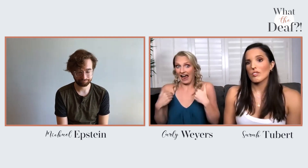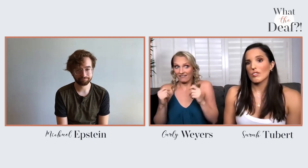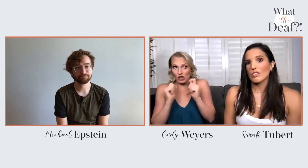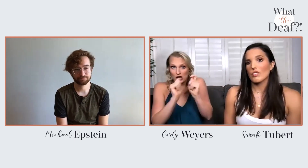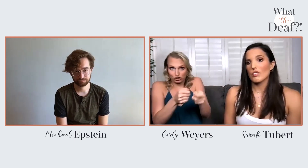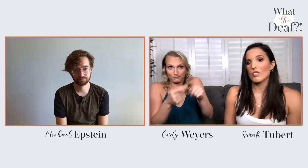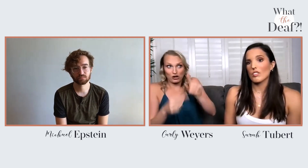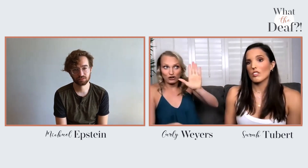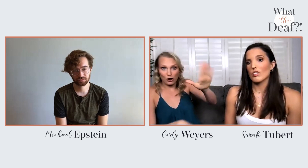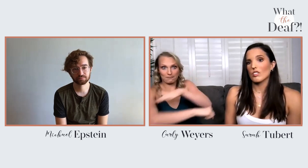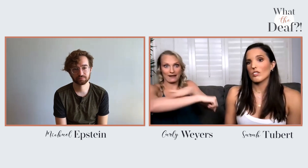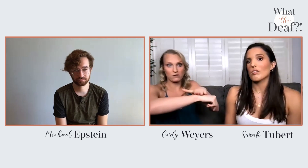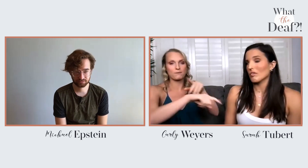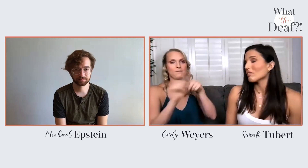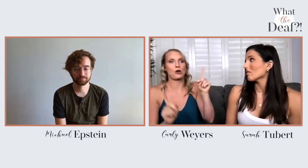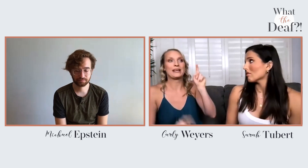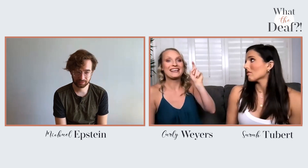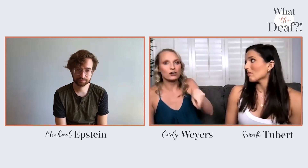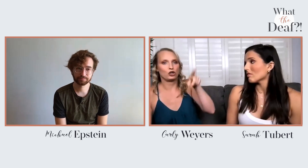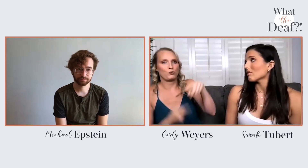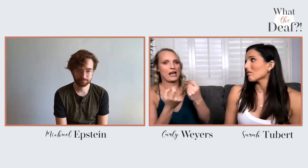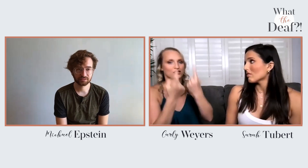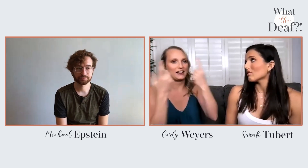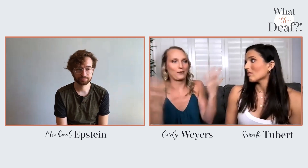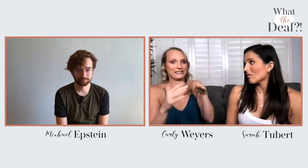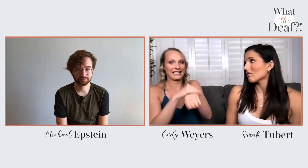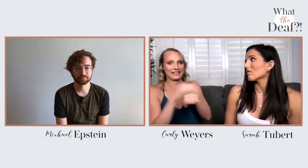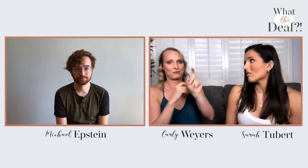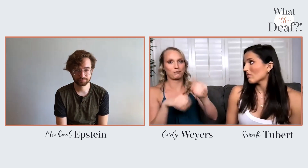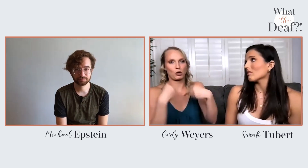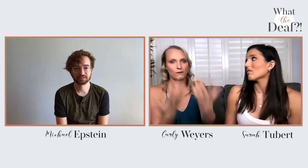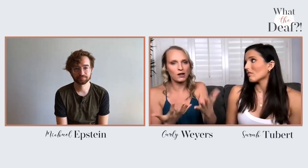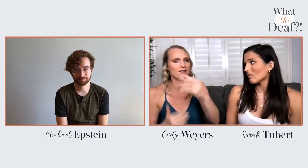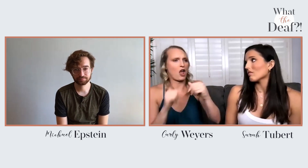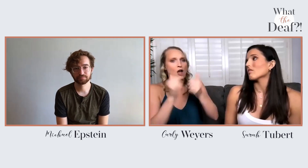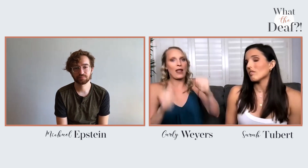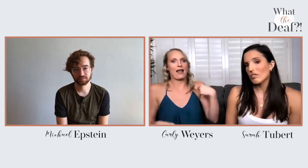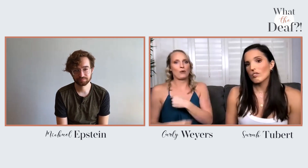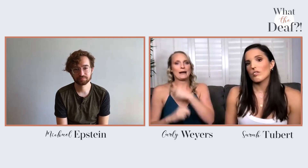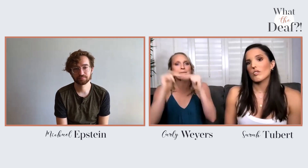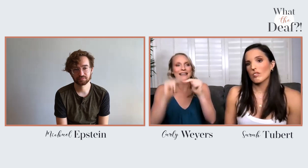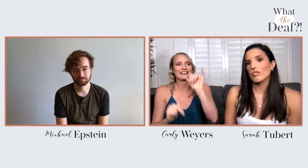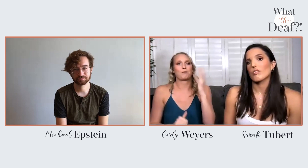who have a lot to contribute to your platform, but we need you to understand the accommodations that you need to provide